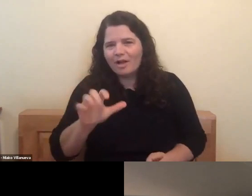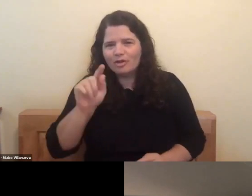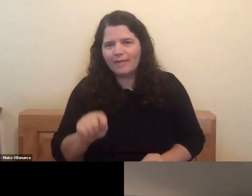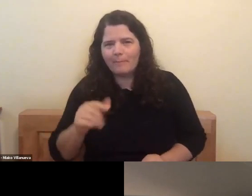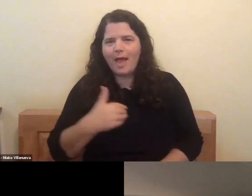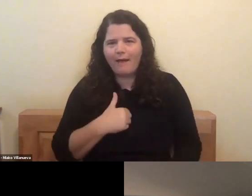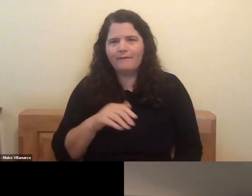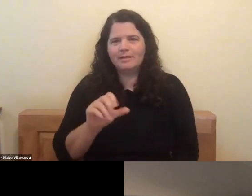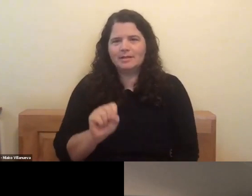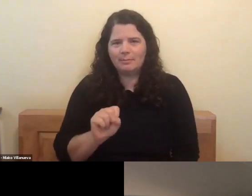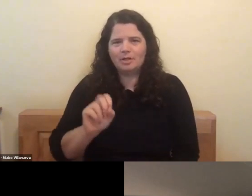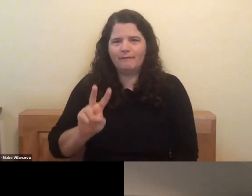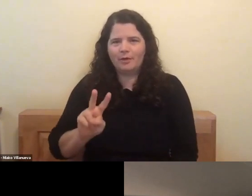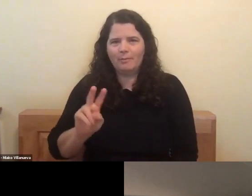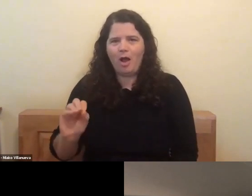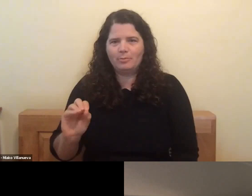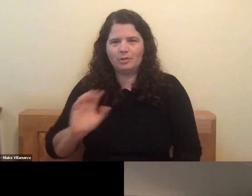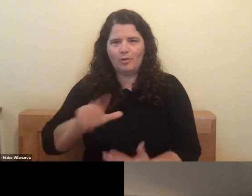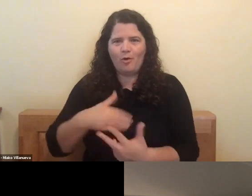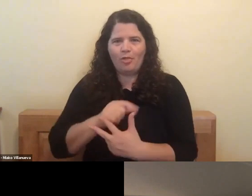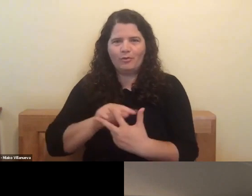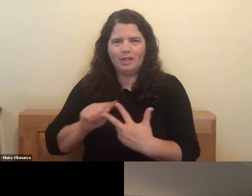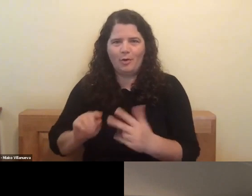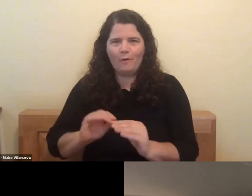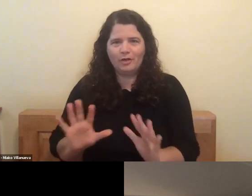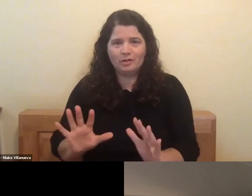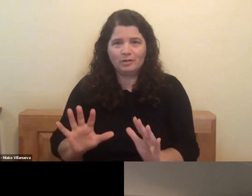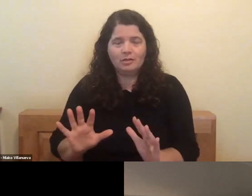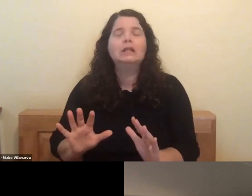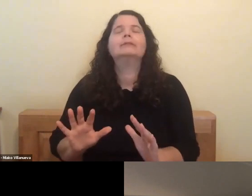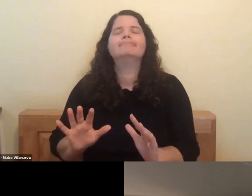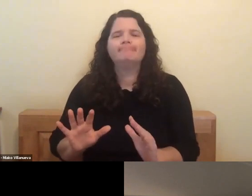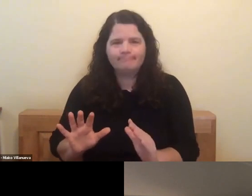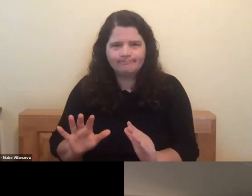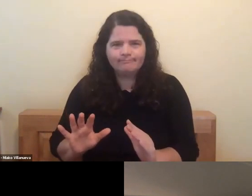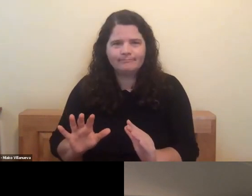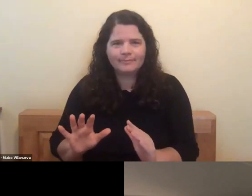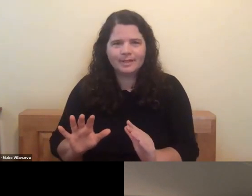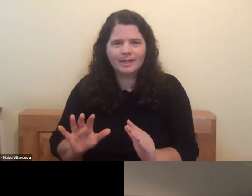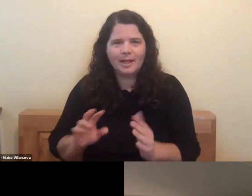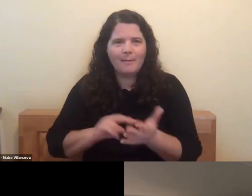and object so if this would mean that anyway i can increase the corpus size as much as i want anyway